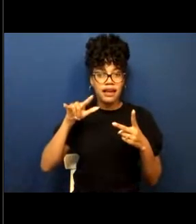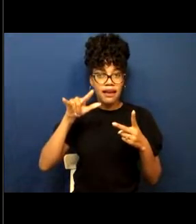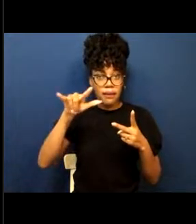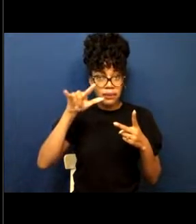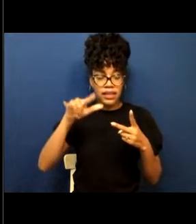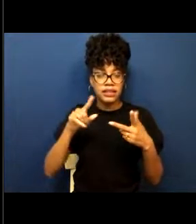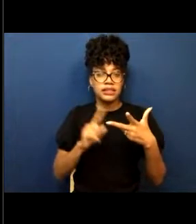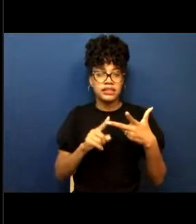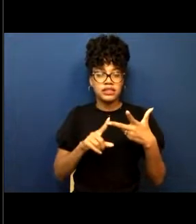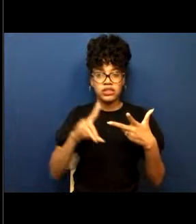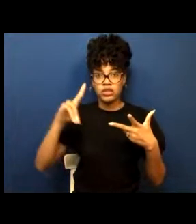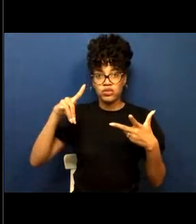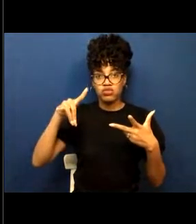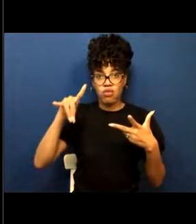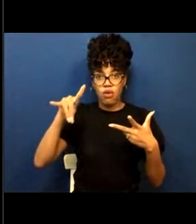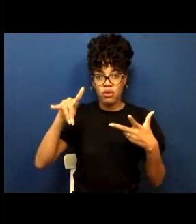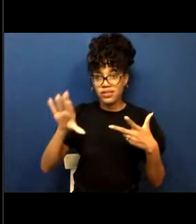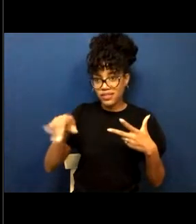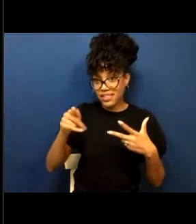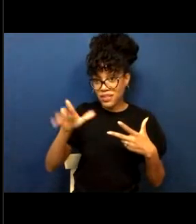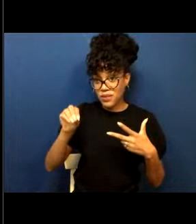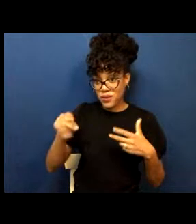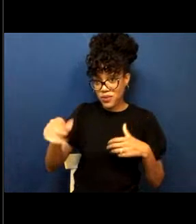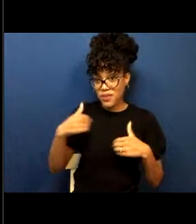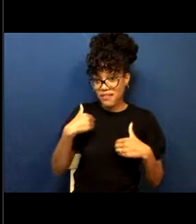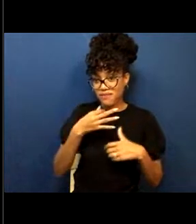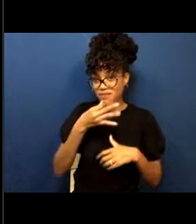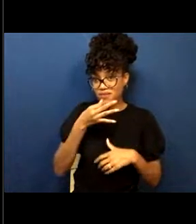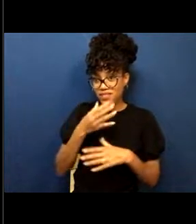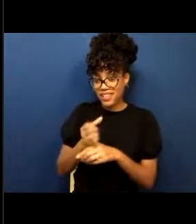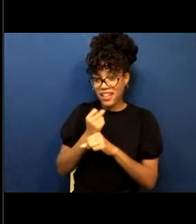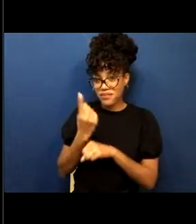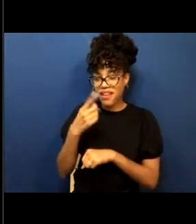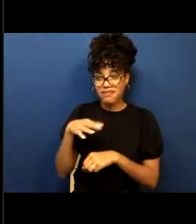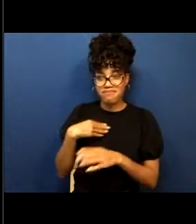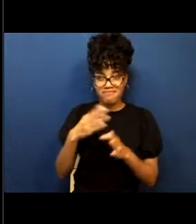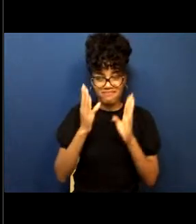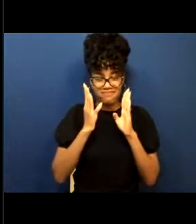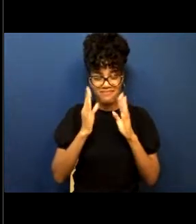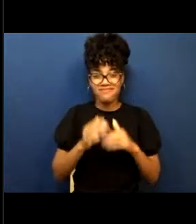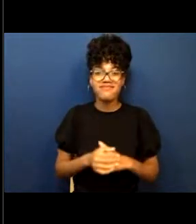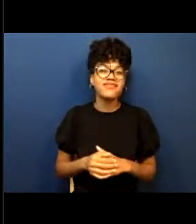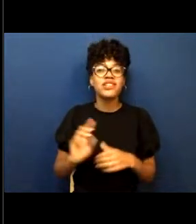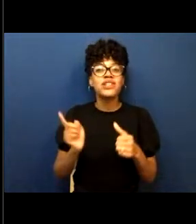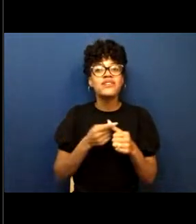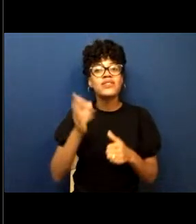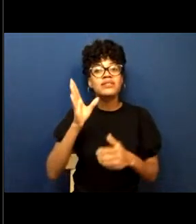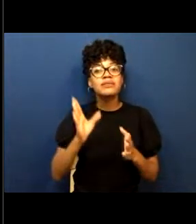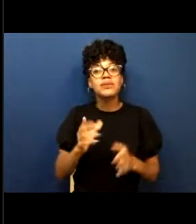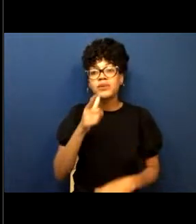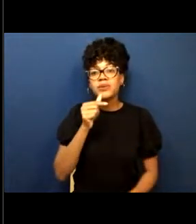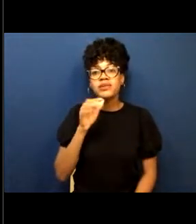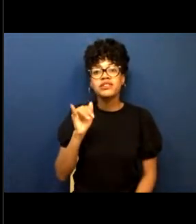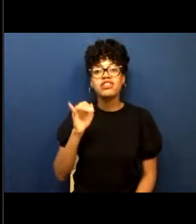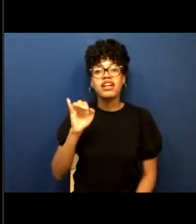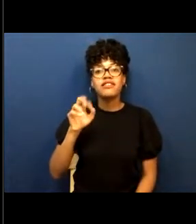So stay tuned Theodore for when we get to the drones. our first speaker today is Jennifer Stock with NOAA's Cordell Bank National Marine Santuary